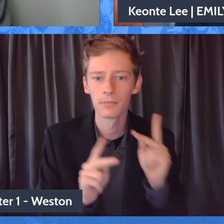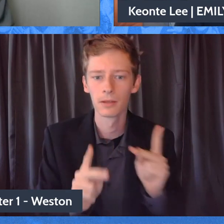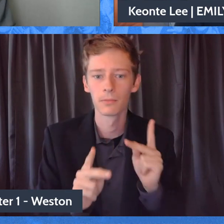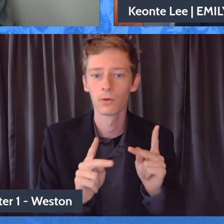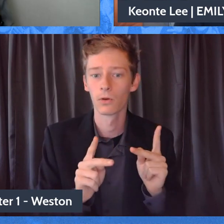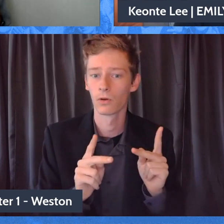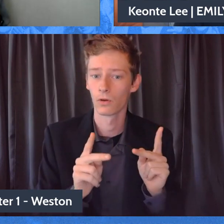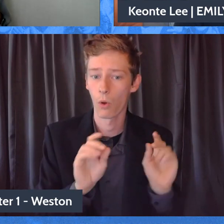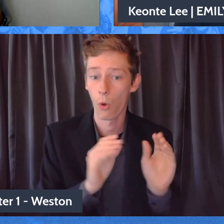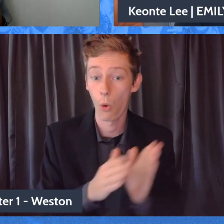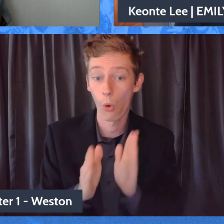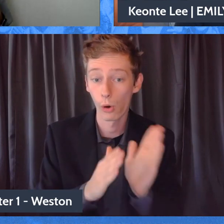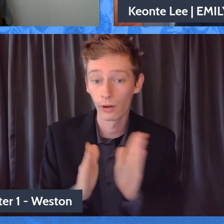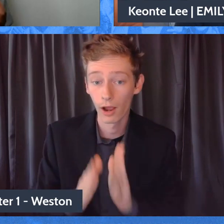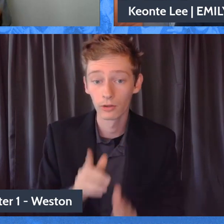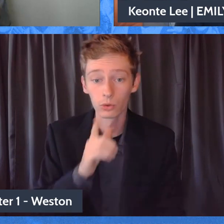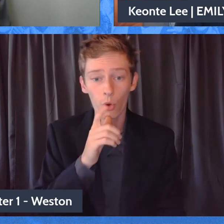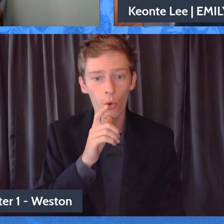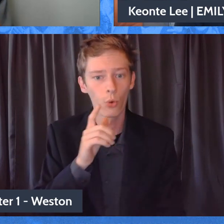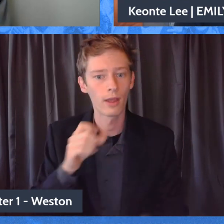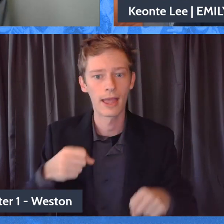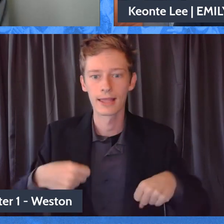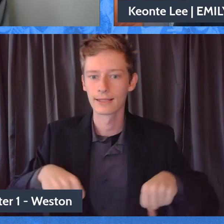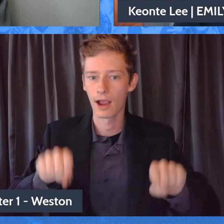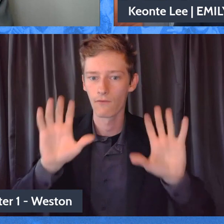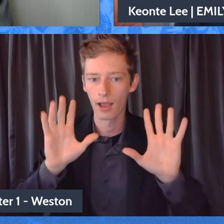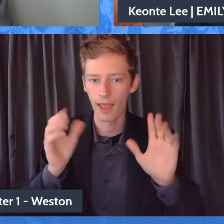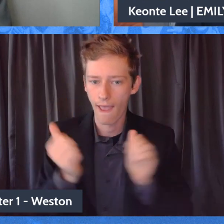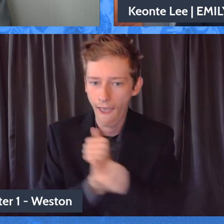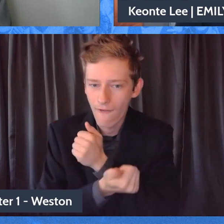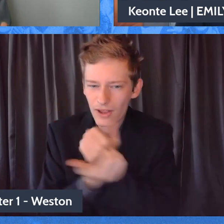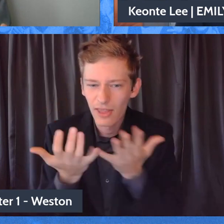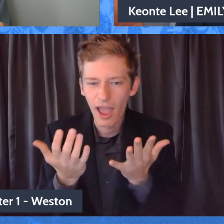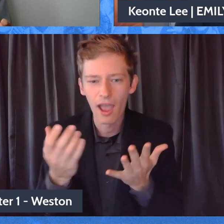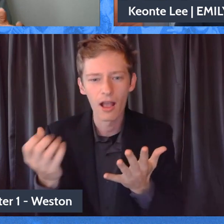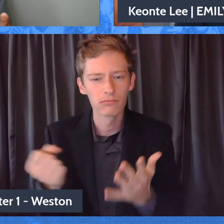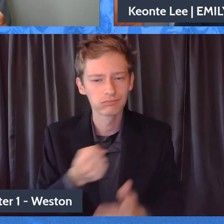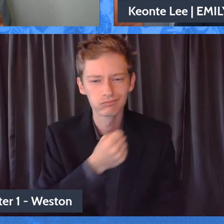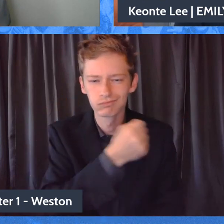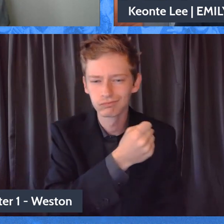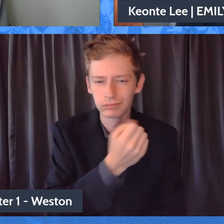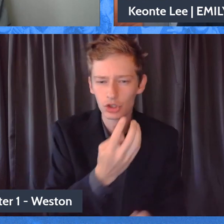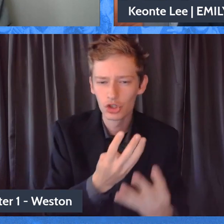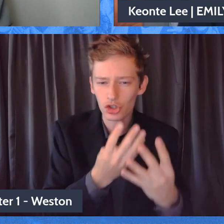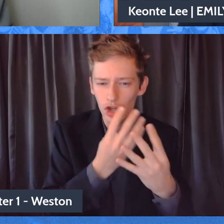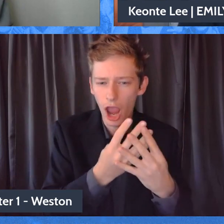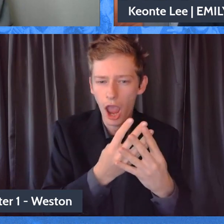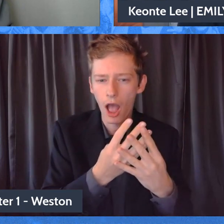who spent weeks and months in jail to expand access to the franchise, (phone chimes)